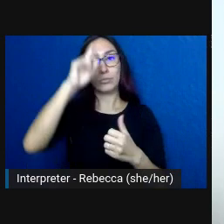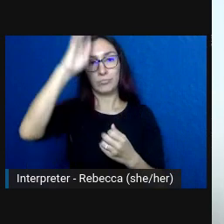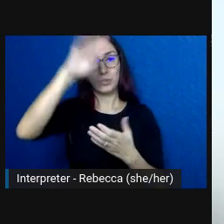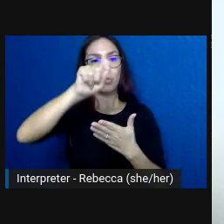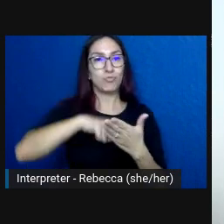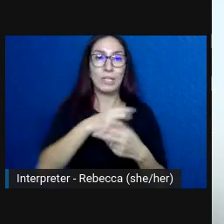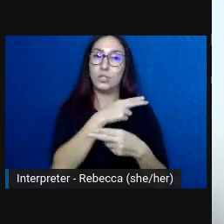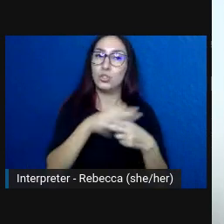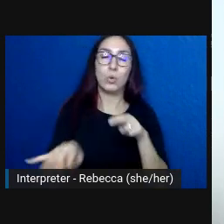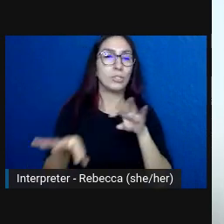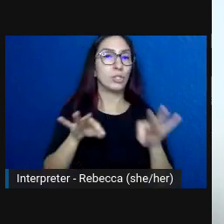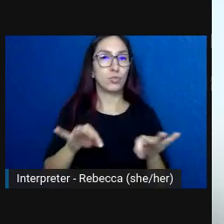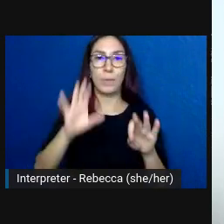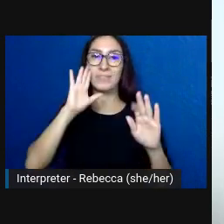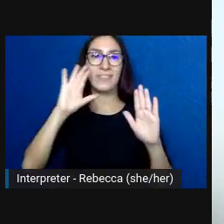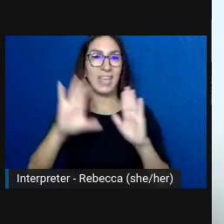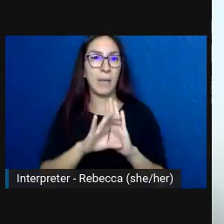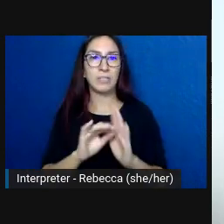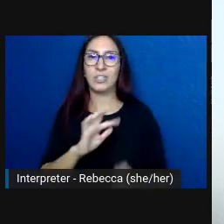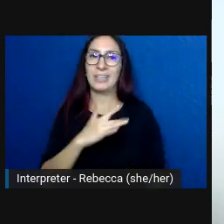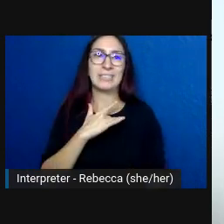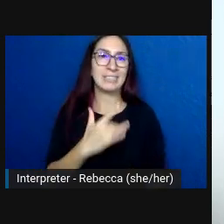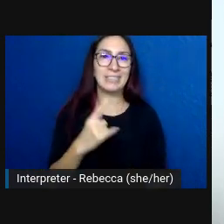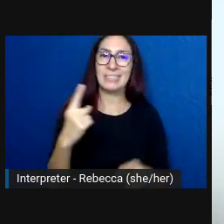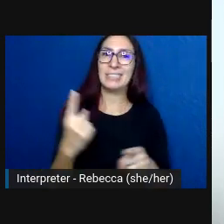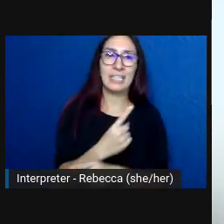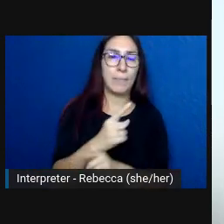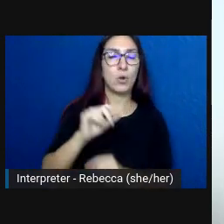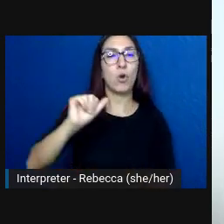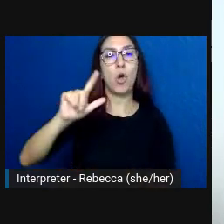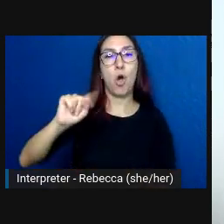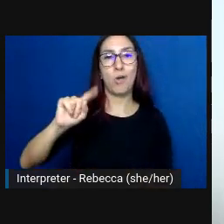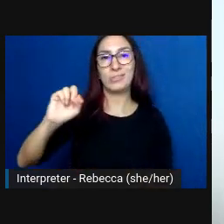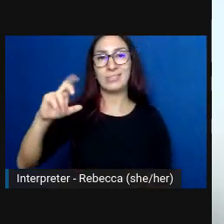Just a typical alt text description you would do.